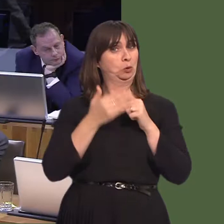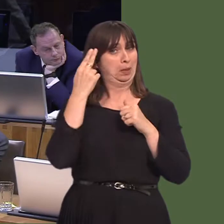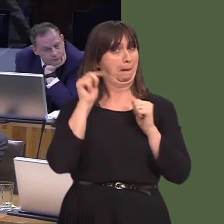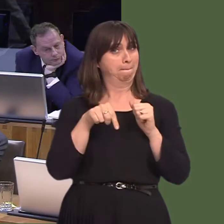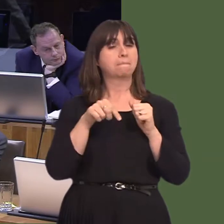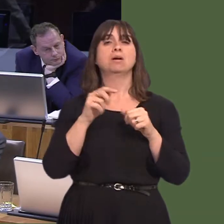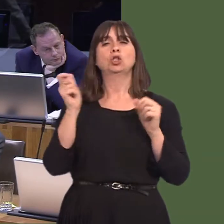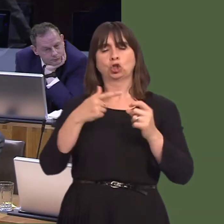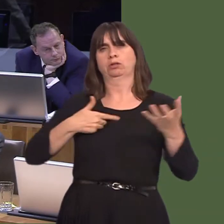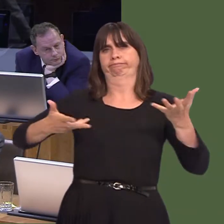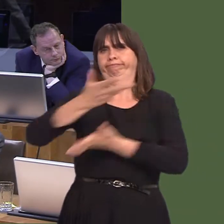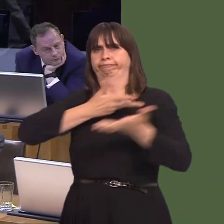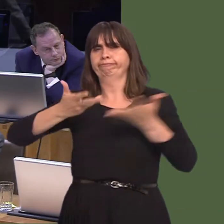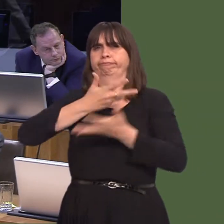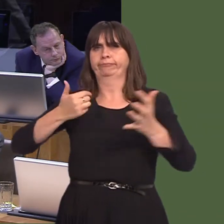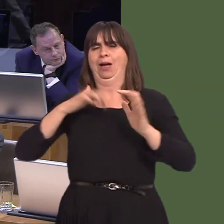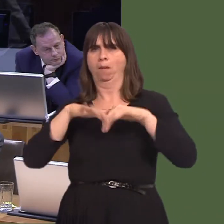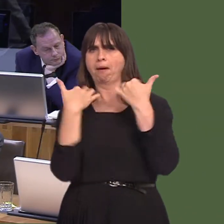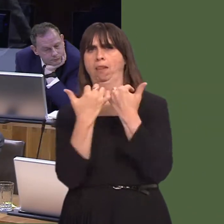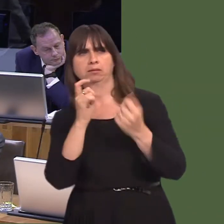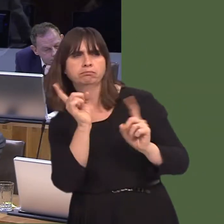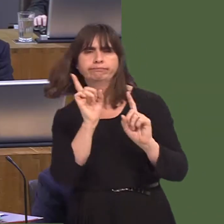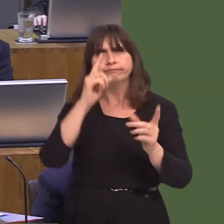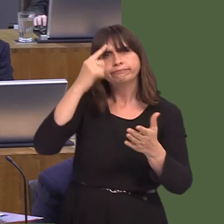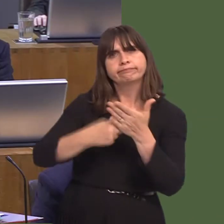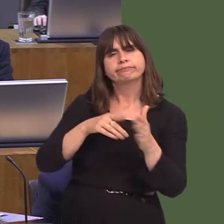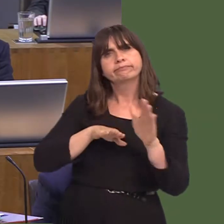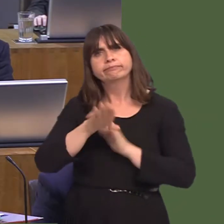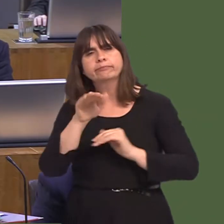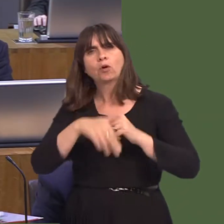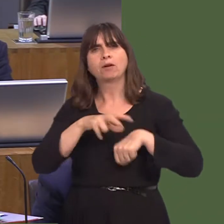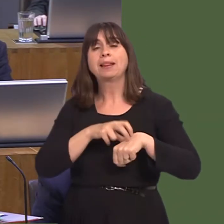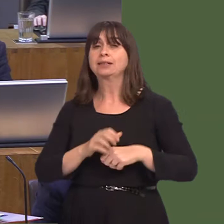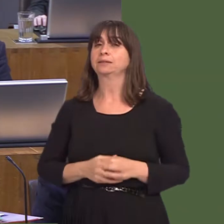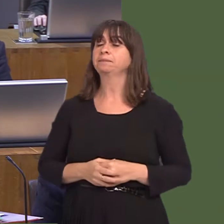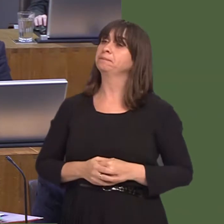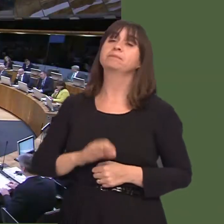in terms of the oversight of the police. Vikki Howells AM: 3.